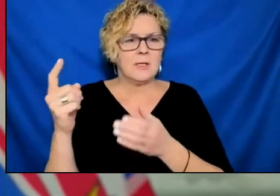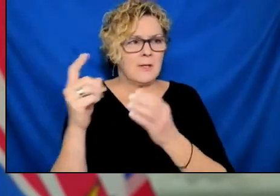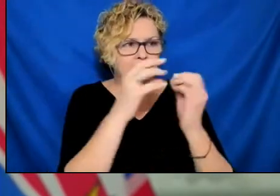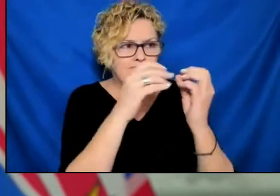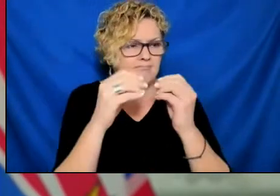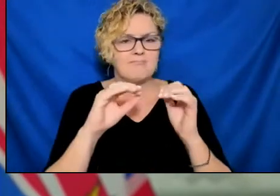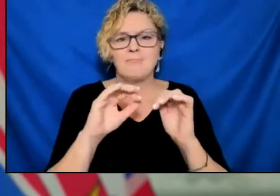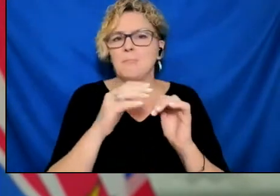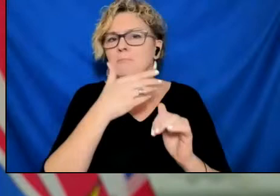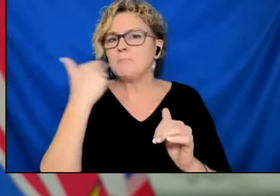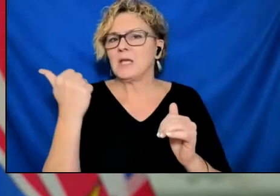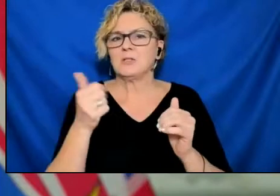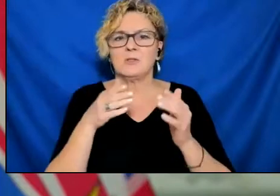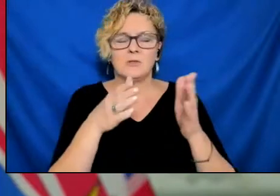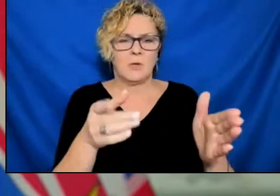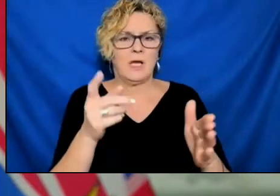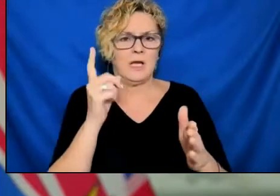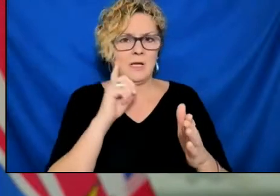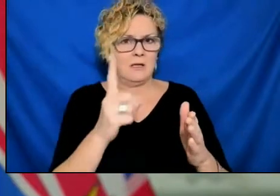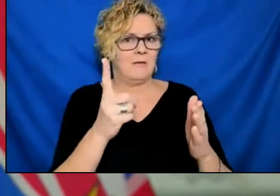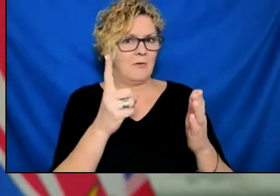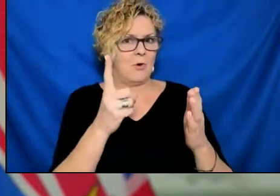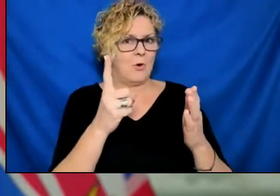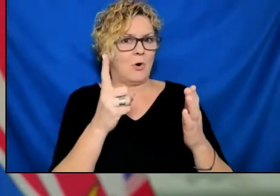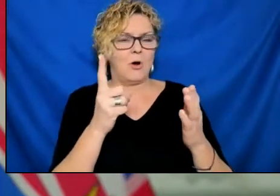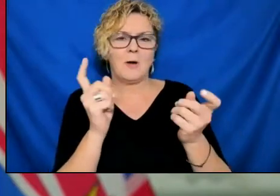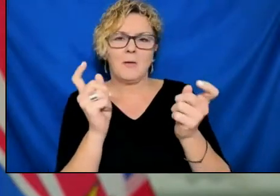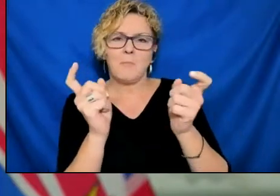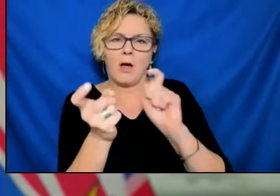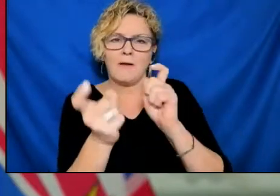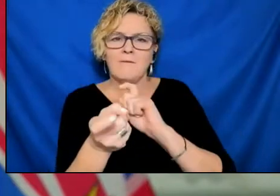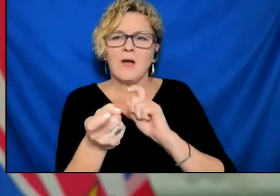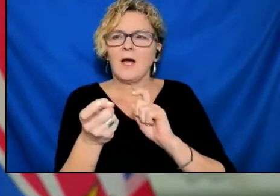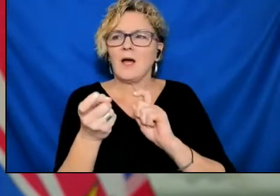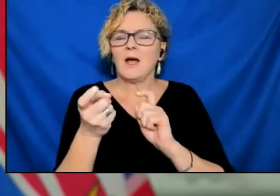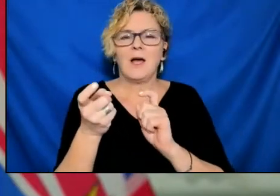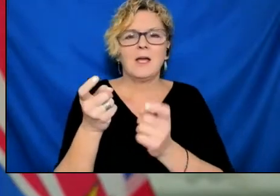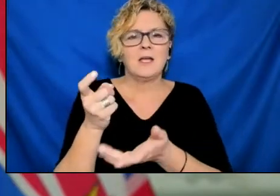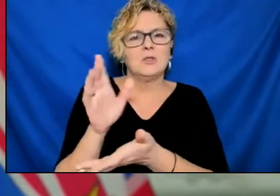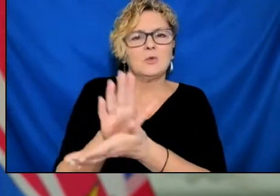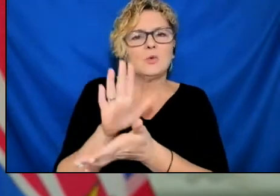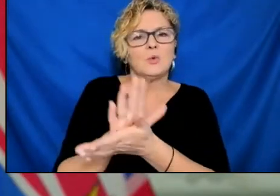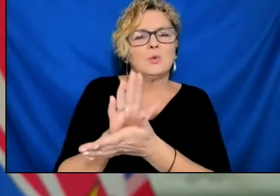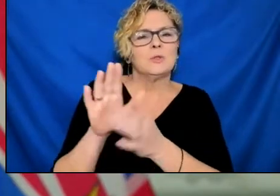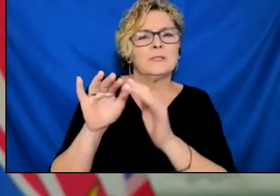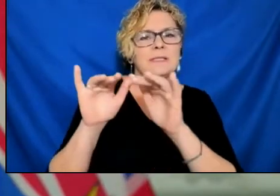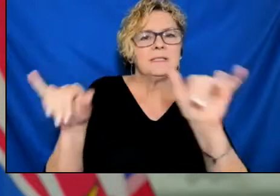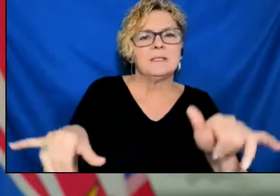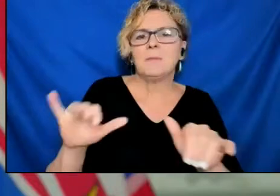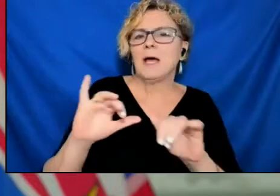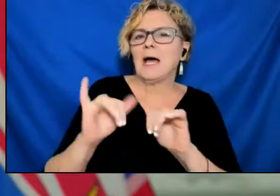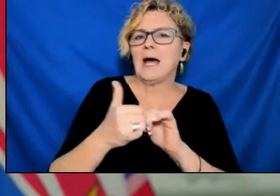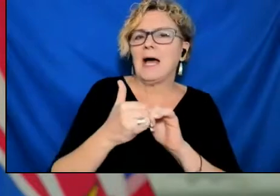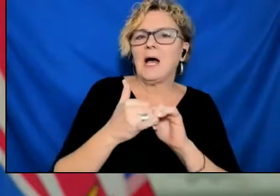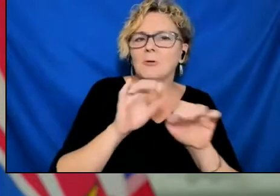testing strategy and to modify our public health notification and working with the schools to